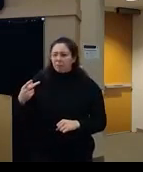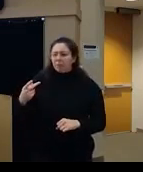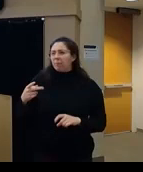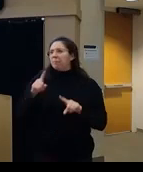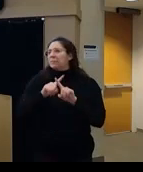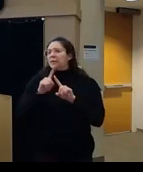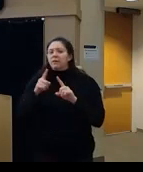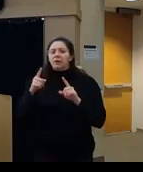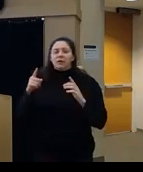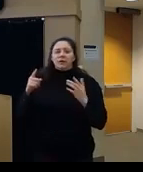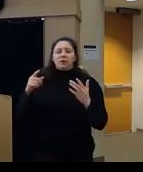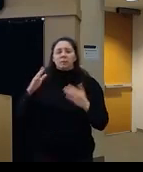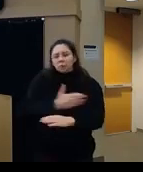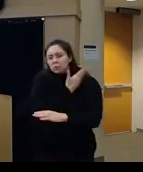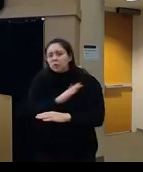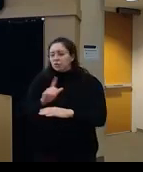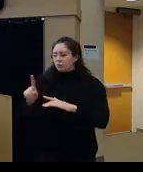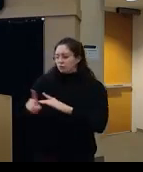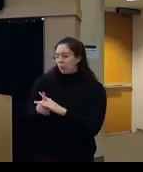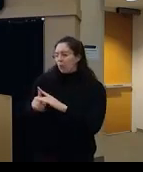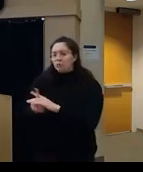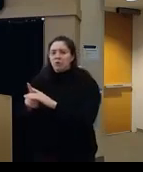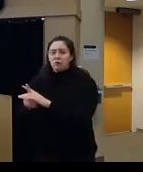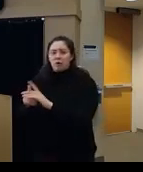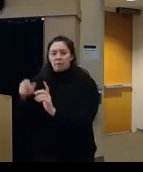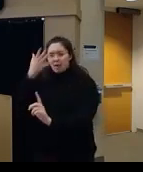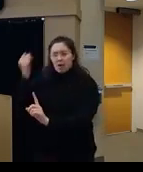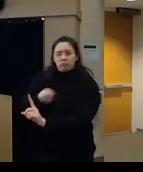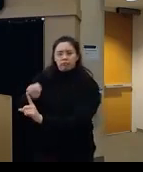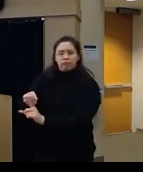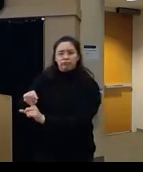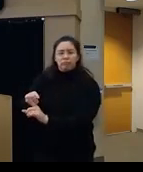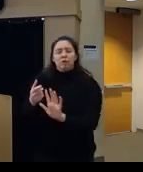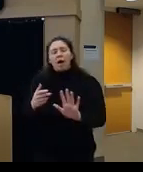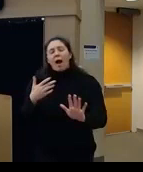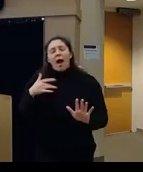genres coming out of that as a result of that so I'm I'm I'm I'm saying these things just to you